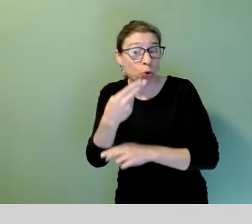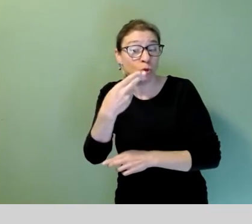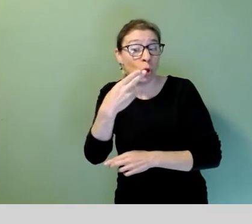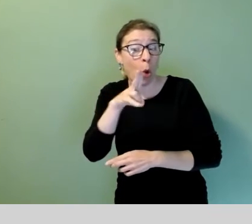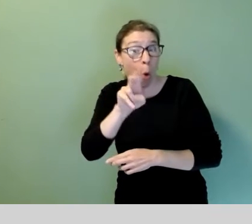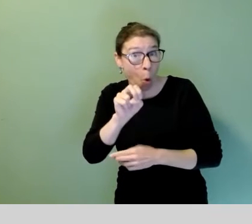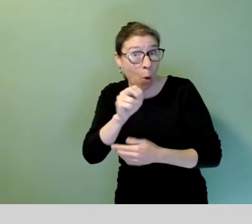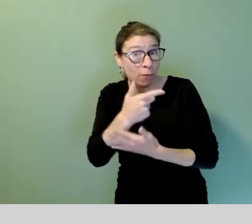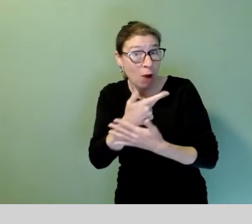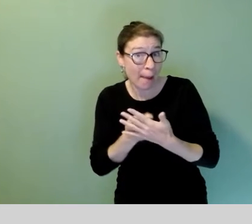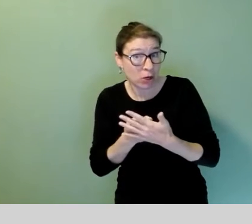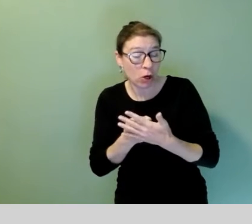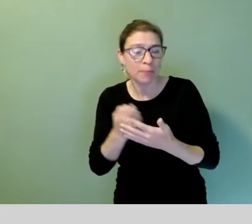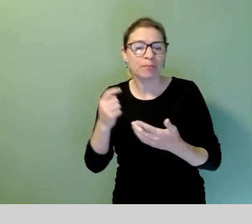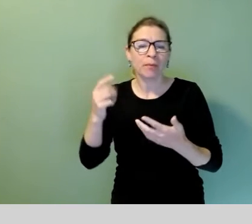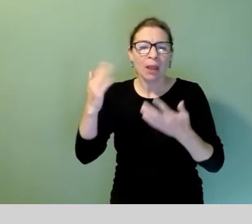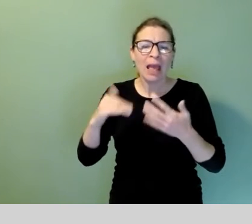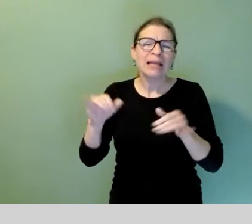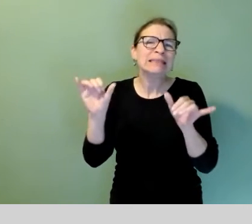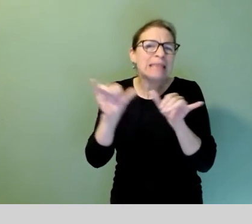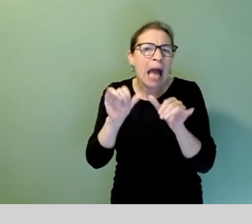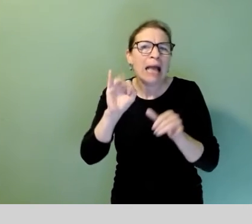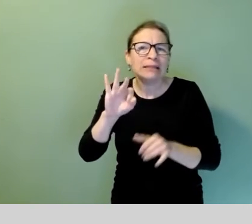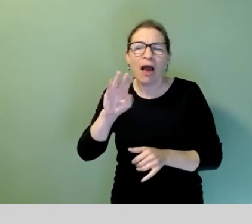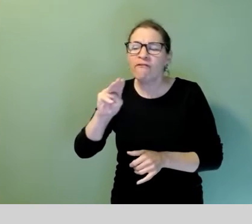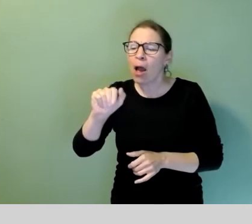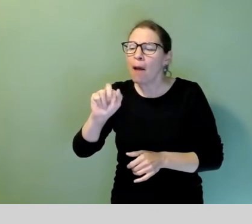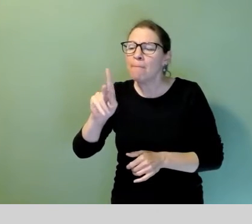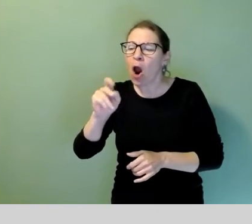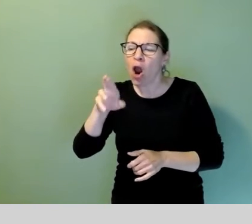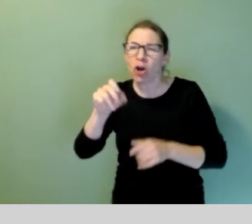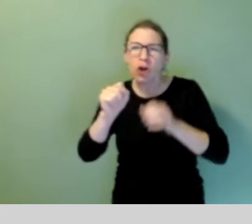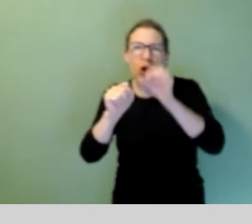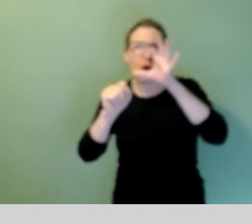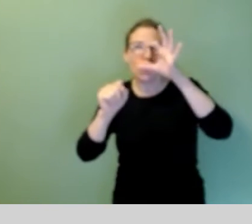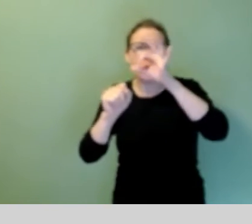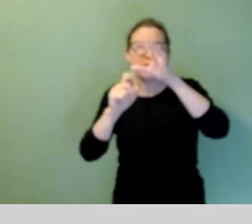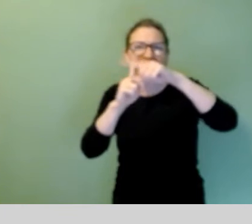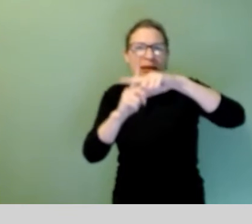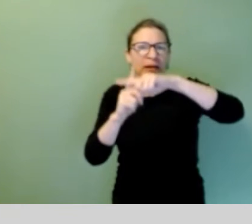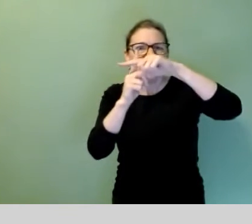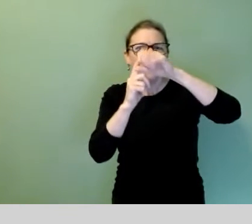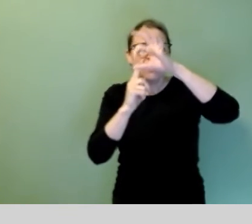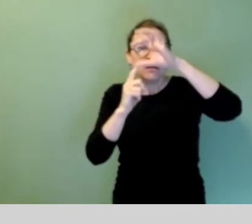the size of the markers in the plot, etcetera. And for those who would use hue underscore order,